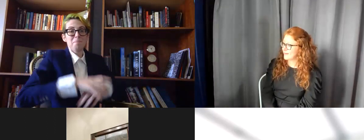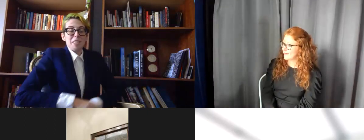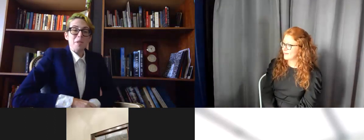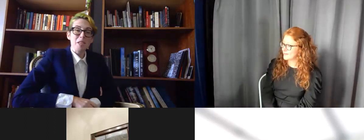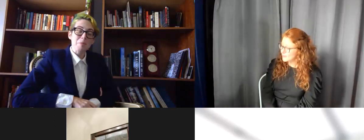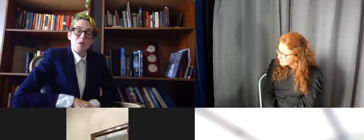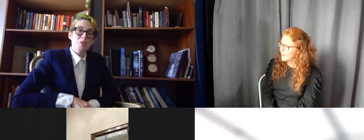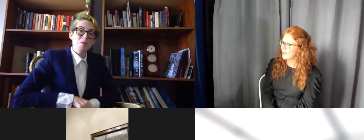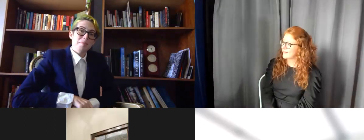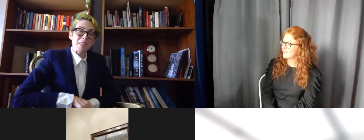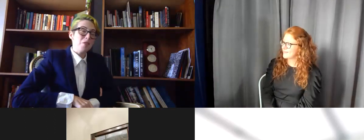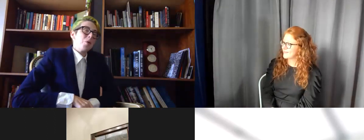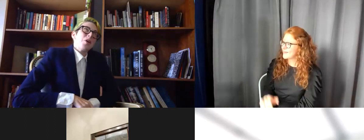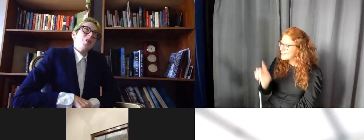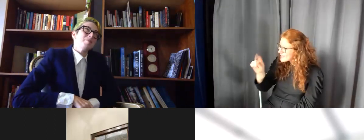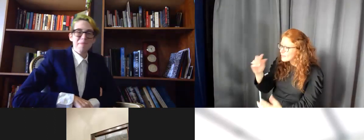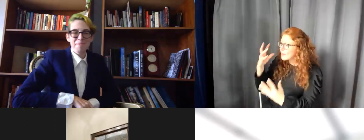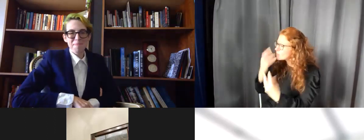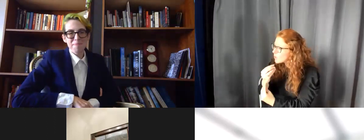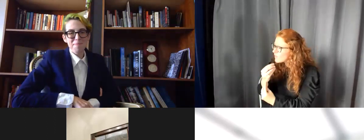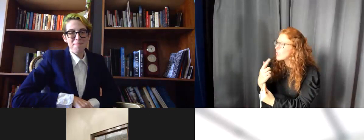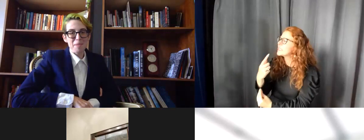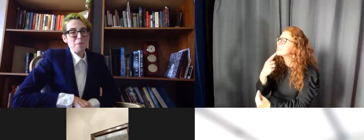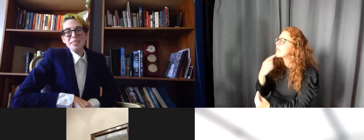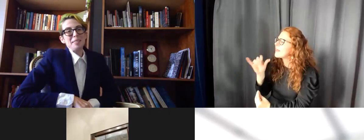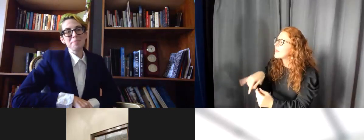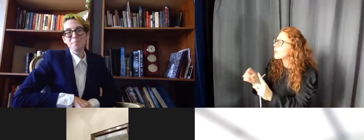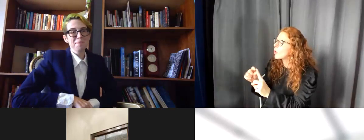Farrah Garland: Disability is beautiful. Say the word. Farrah Garland: embrace it